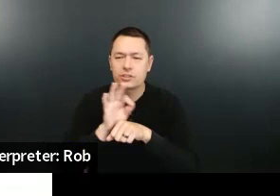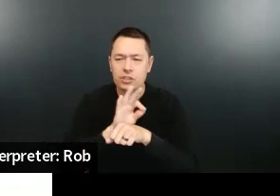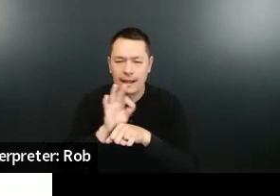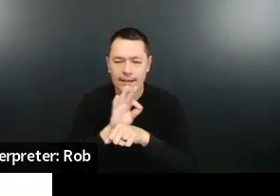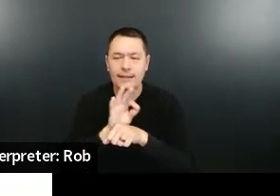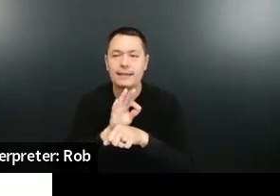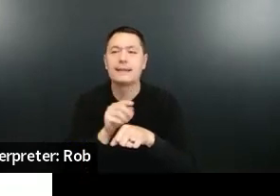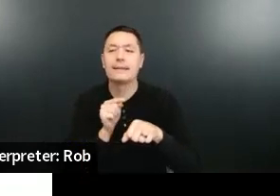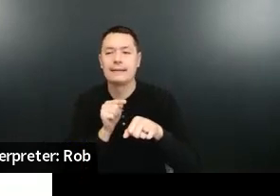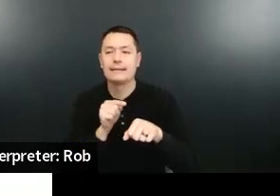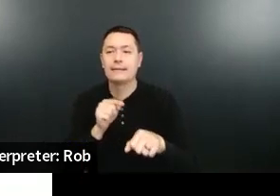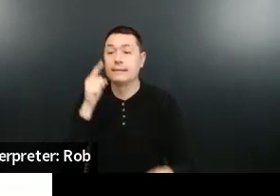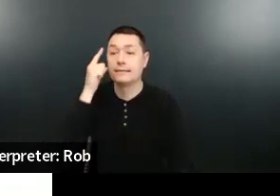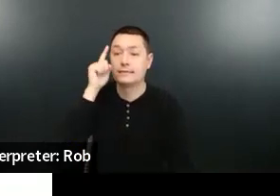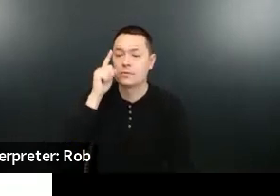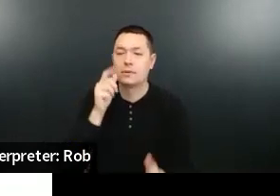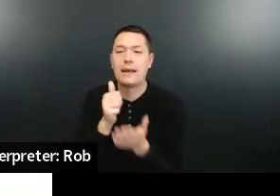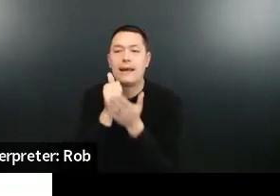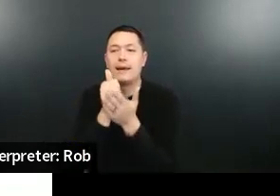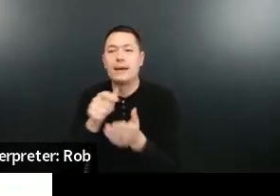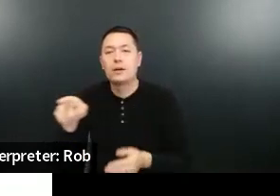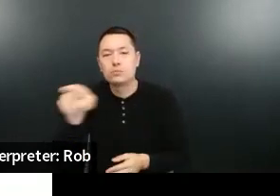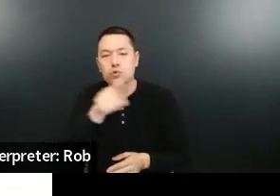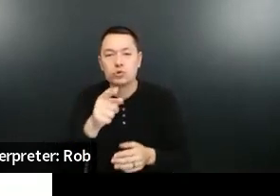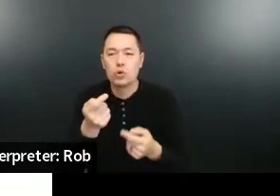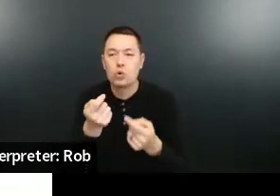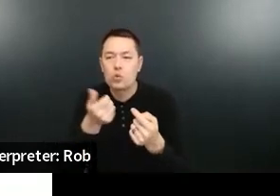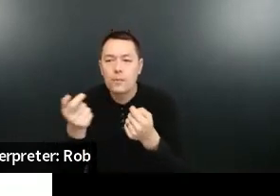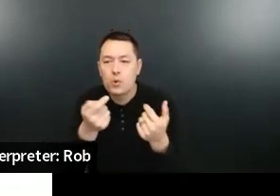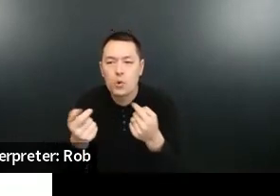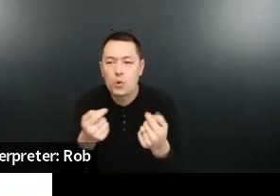that allows you to remove some of the values from your screen.